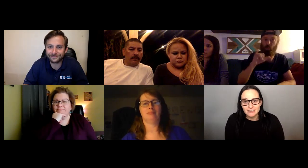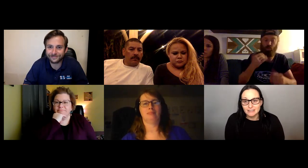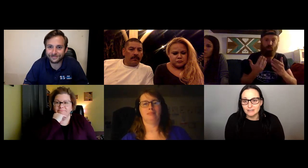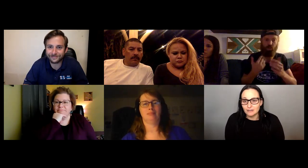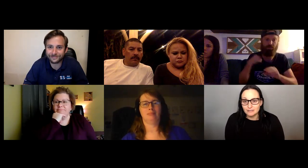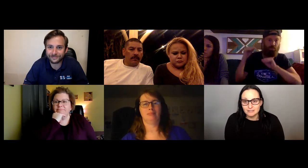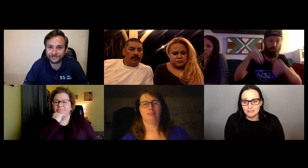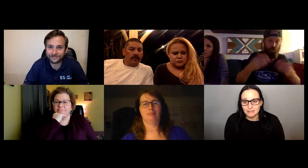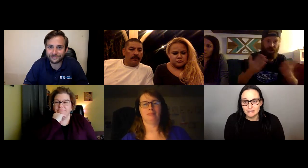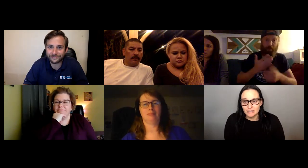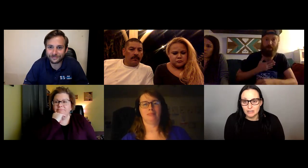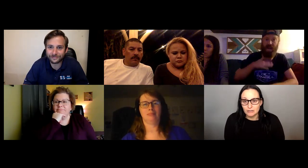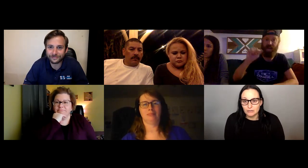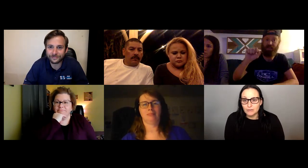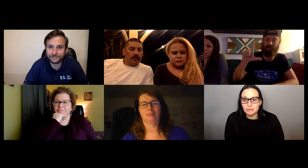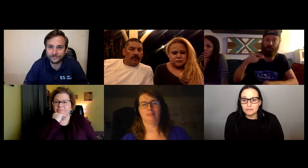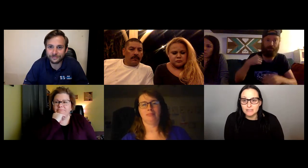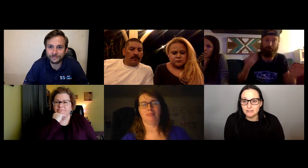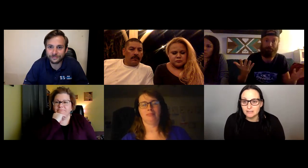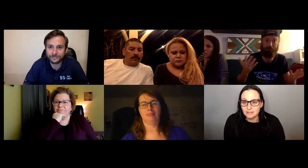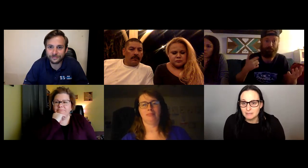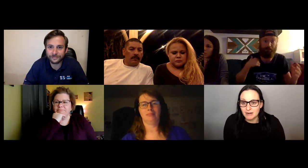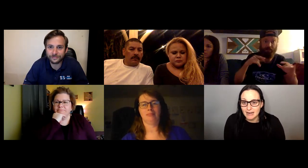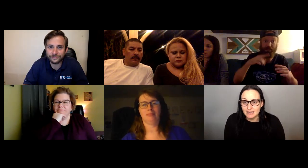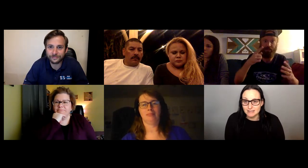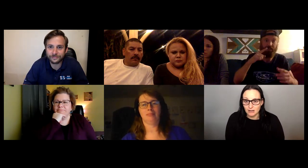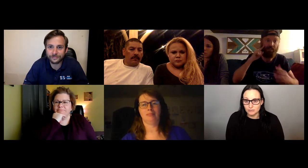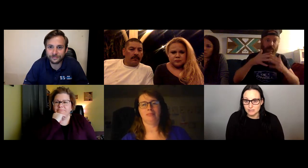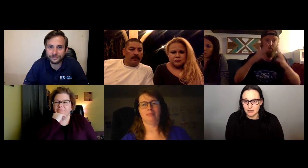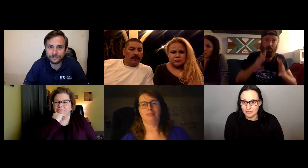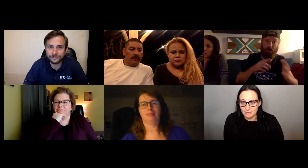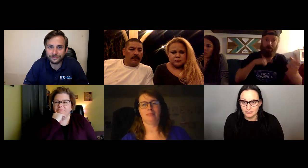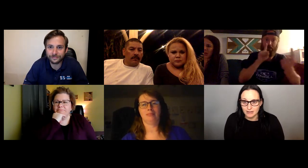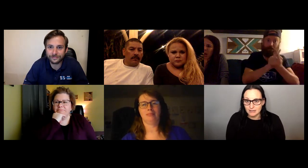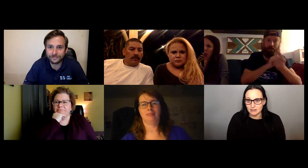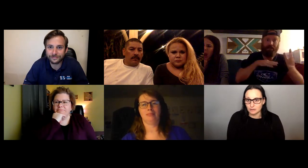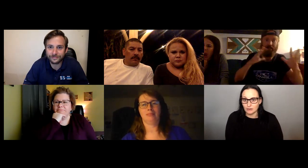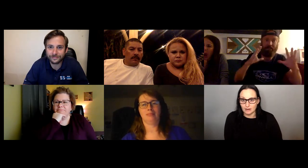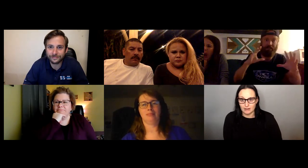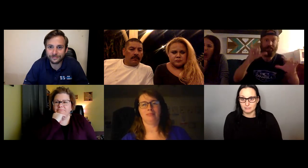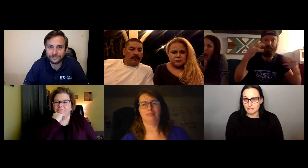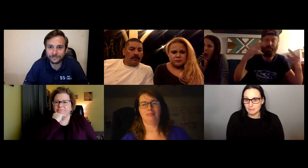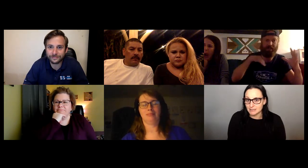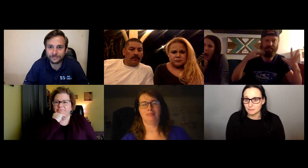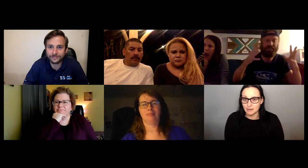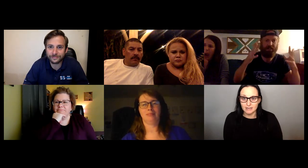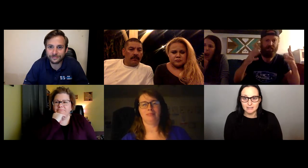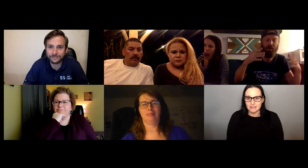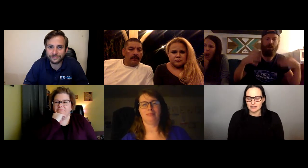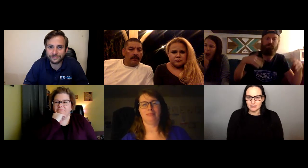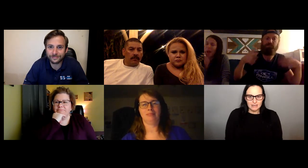you know we moved here and my asl was not that great you know i met many